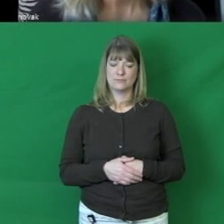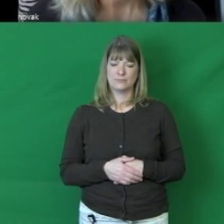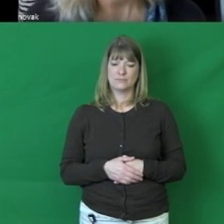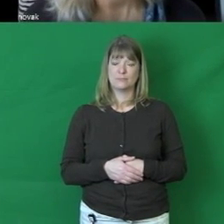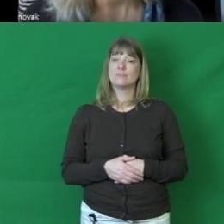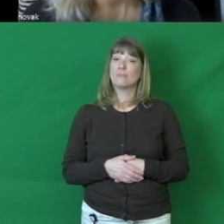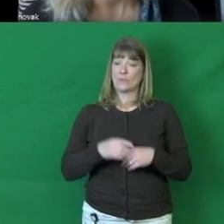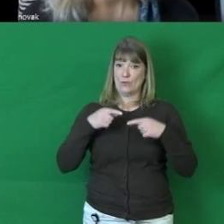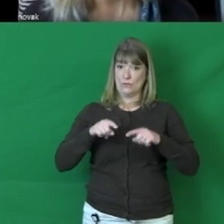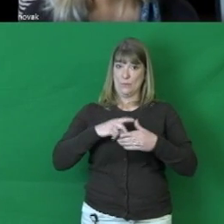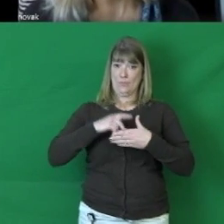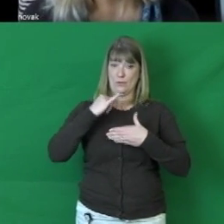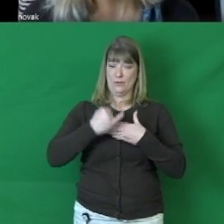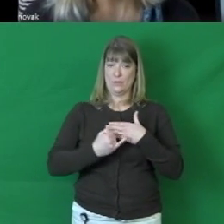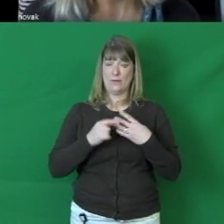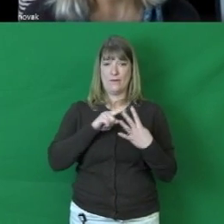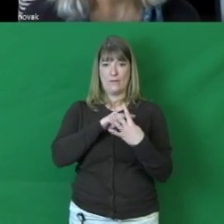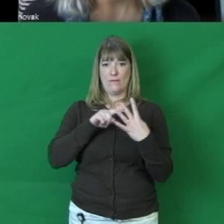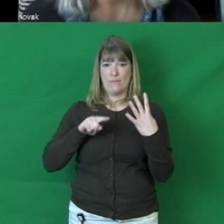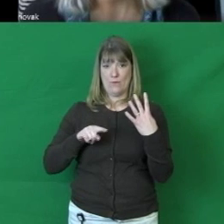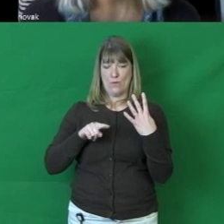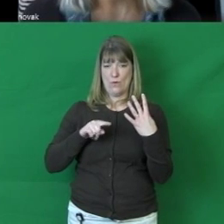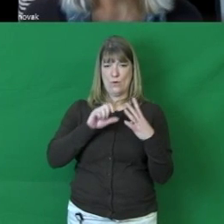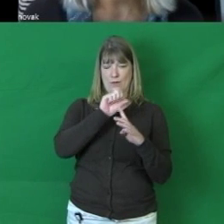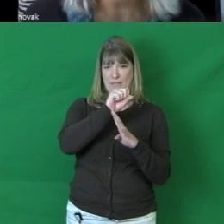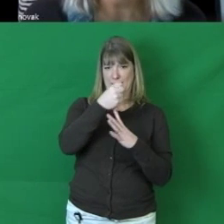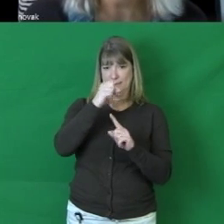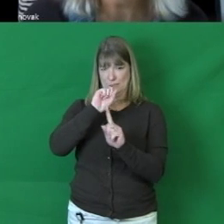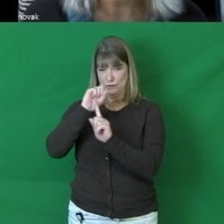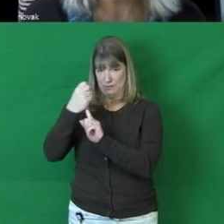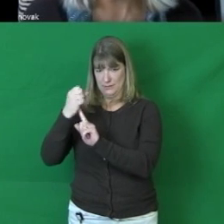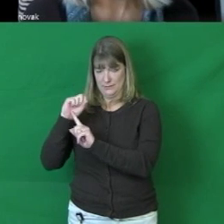In this project, I had four conditions or four situations